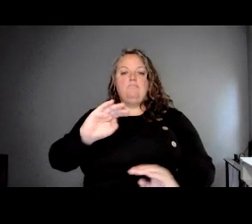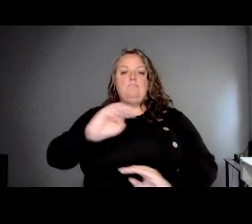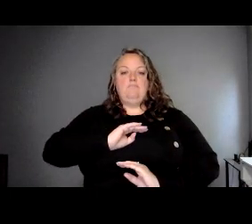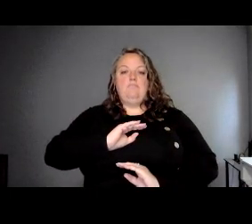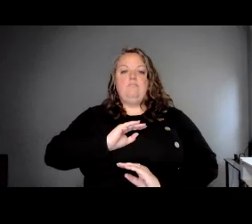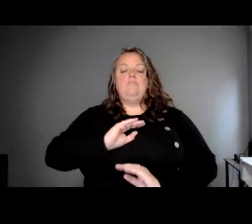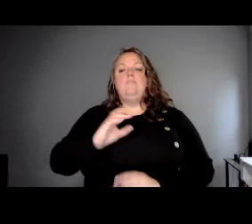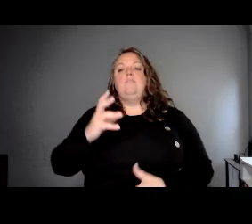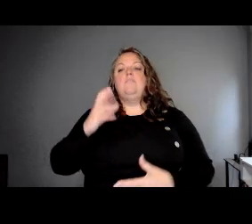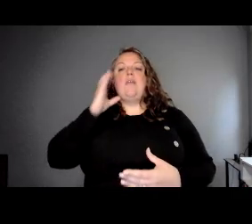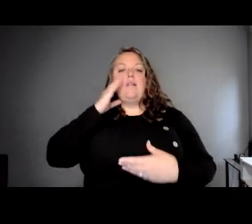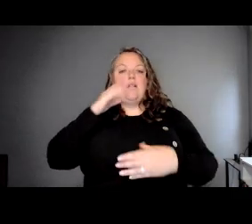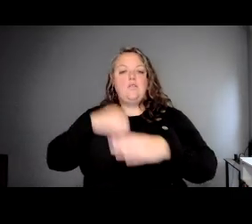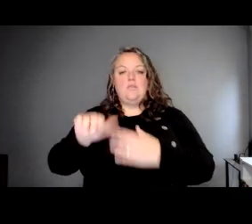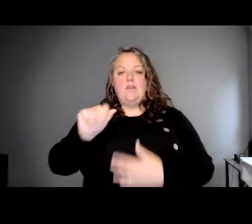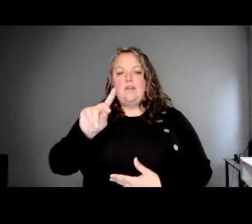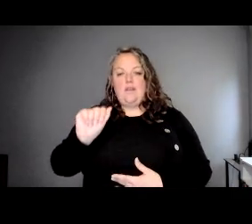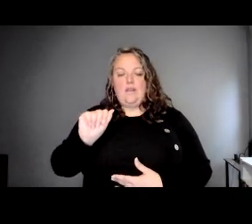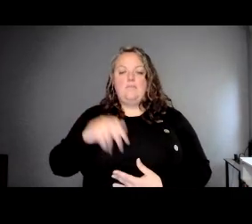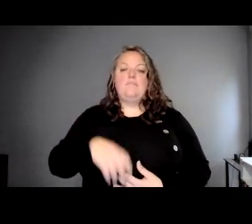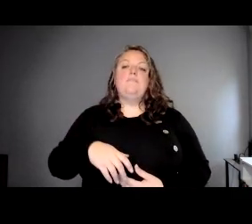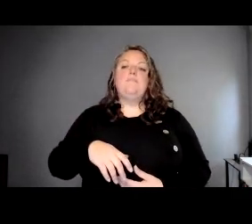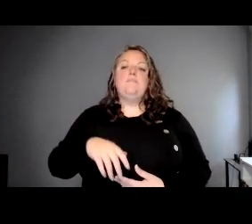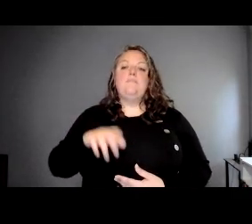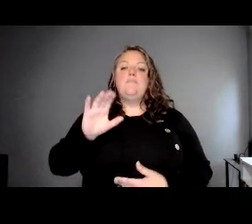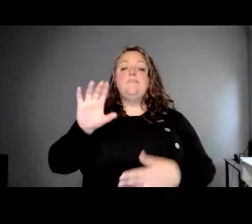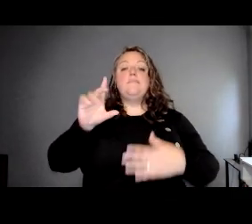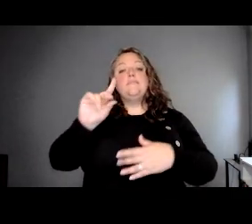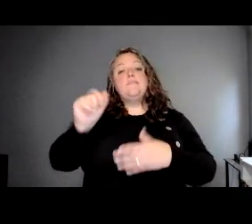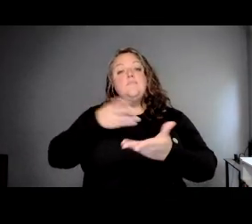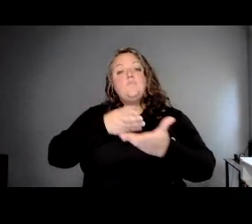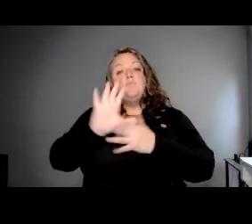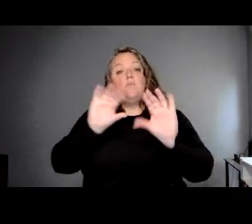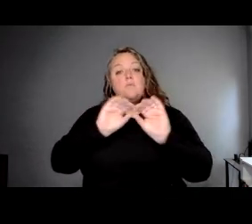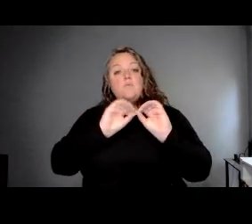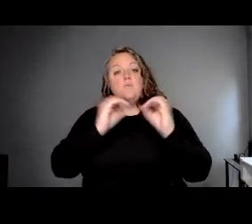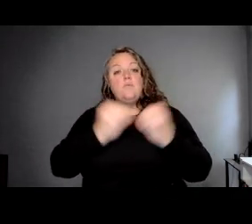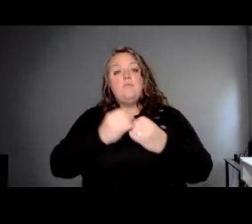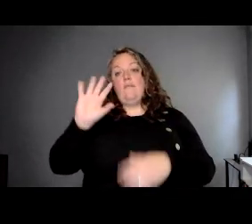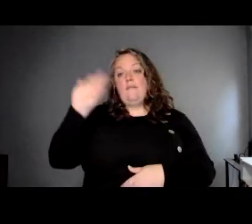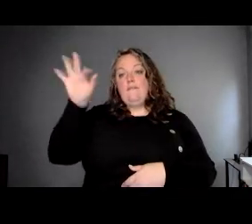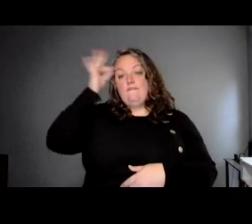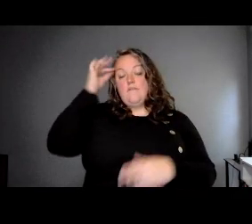We also receive feedback from disability rights organizations and federal highway on this draft.